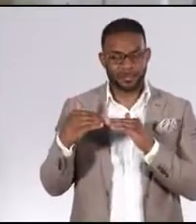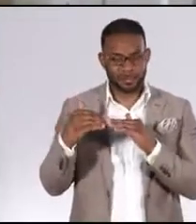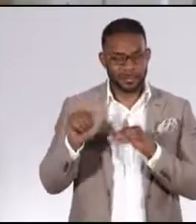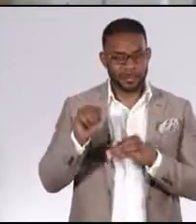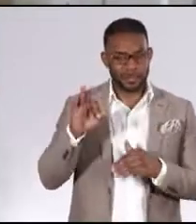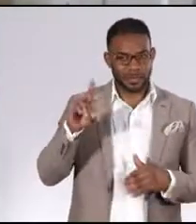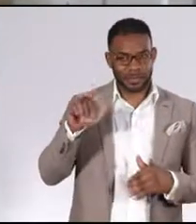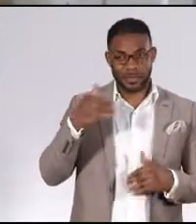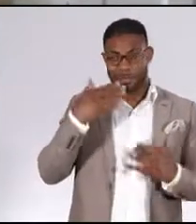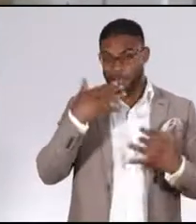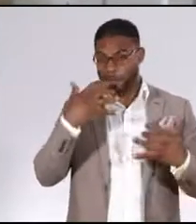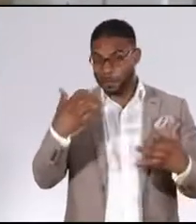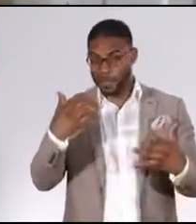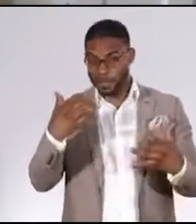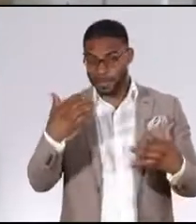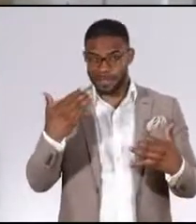thank you so much again. Back to you, barbara.